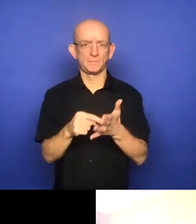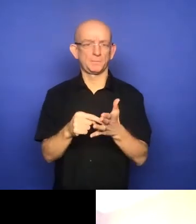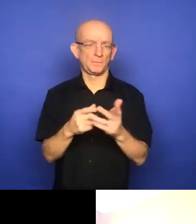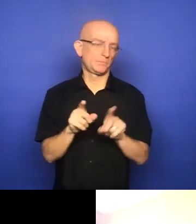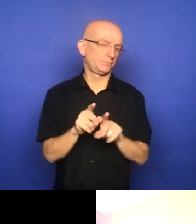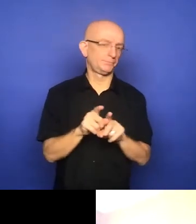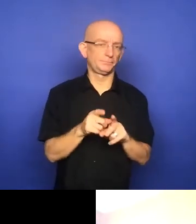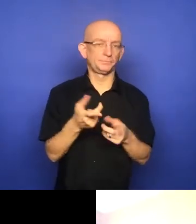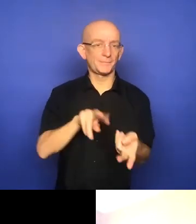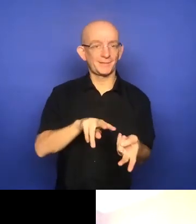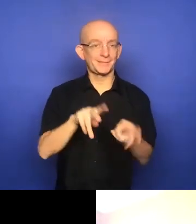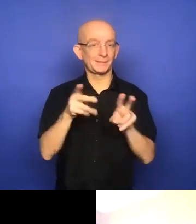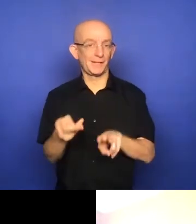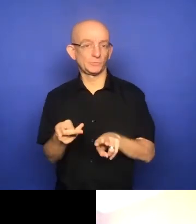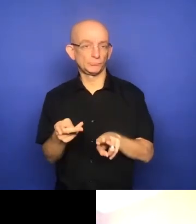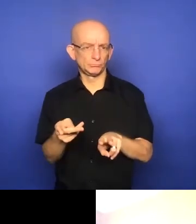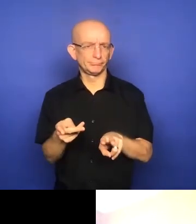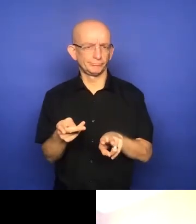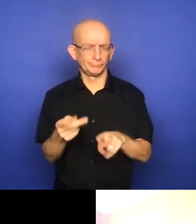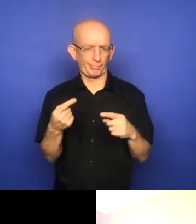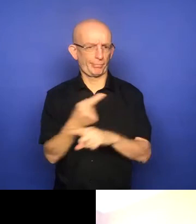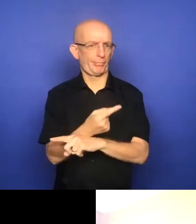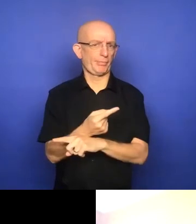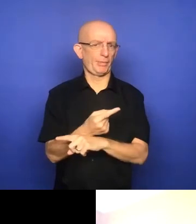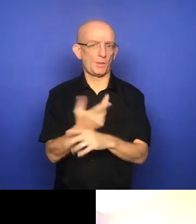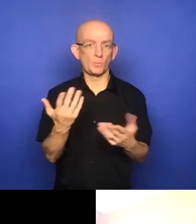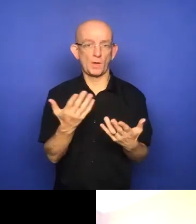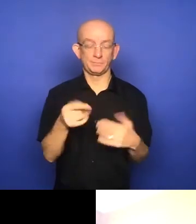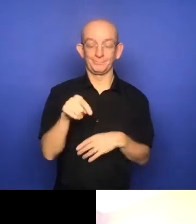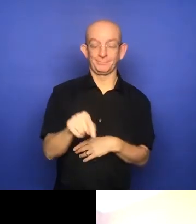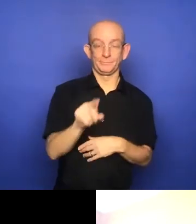of, for example, translations